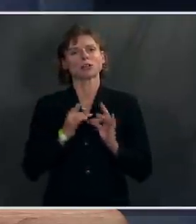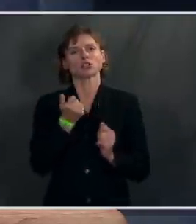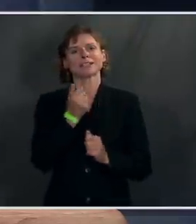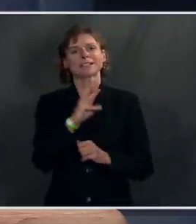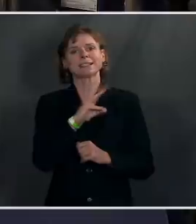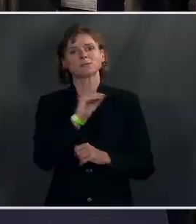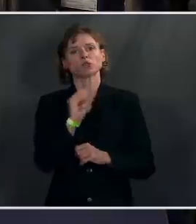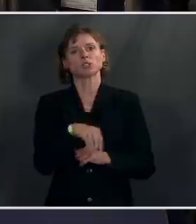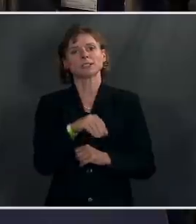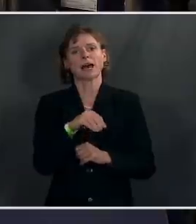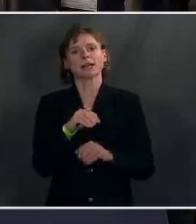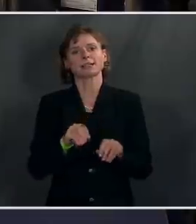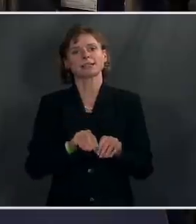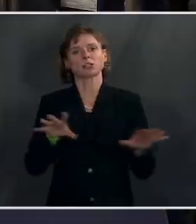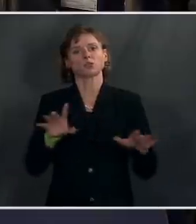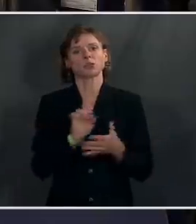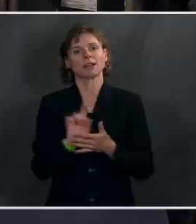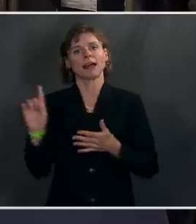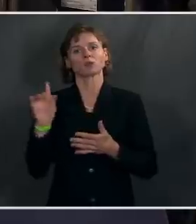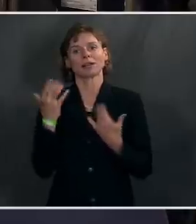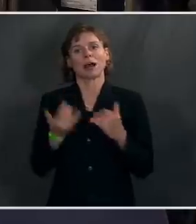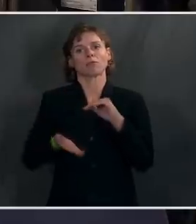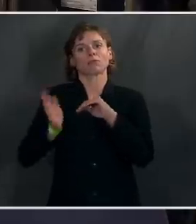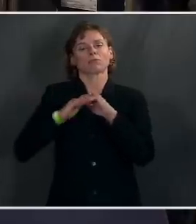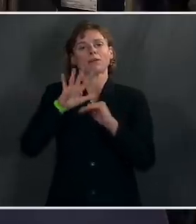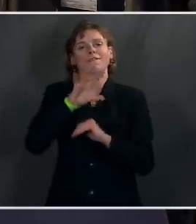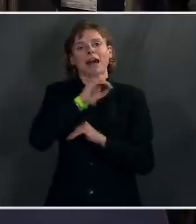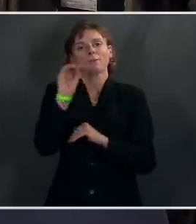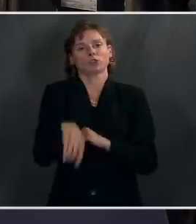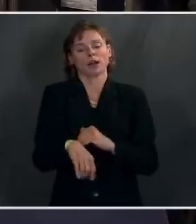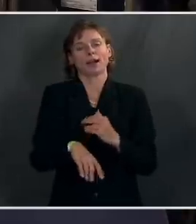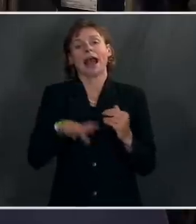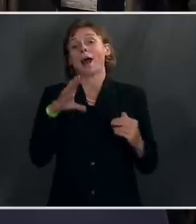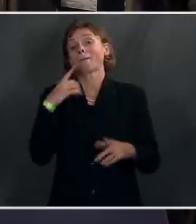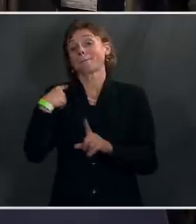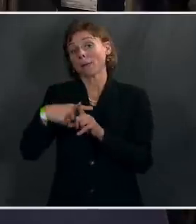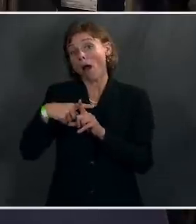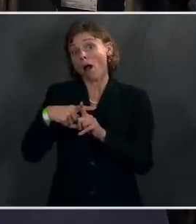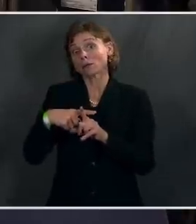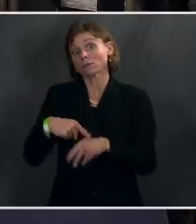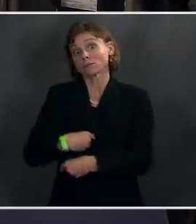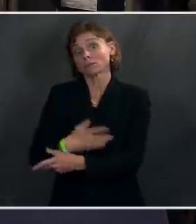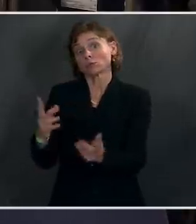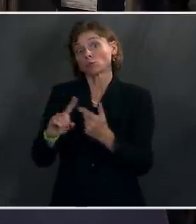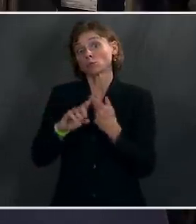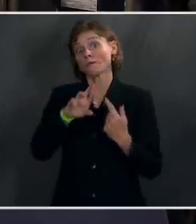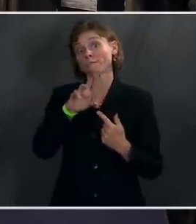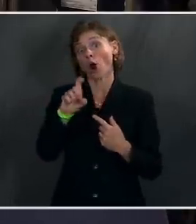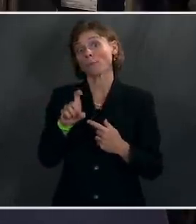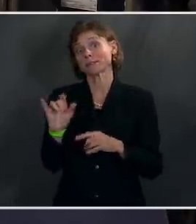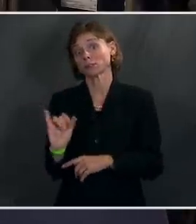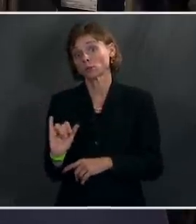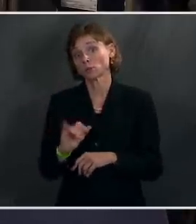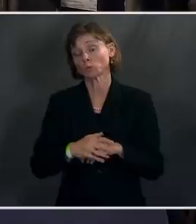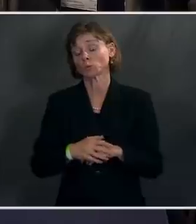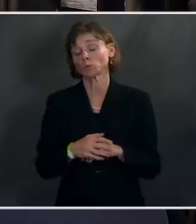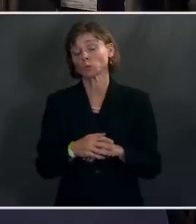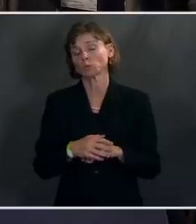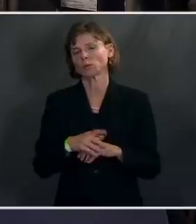25 percent, over 70 million doses going out to the pharmacies as well. Jeff was talking about how this is a ramp up of Madrona and Pfizer.